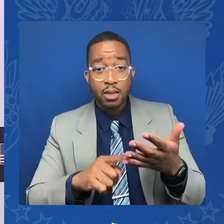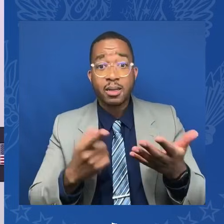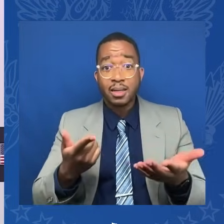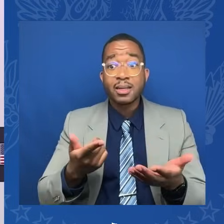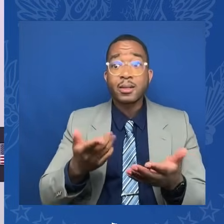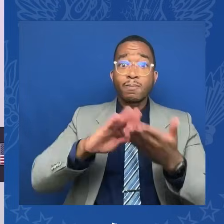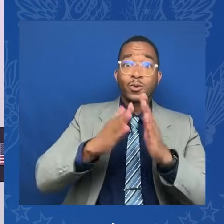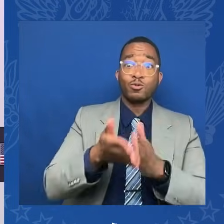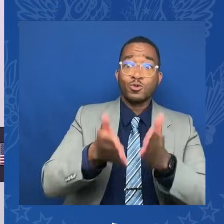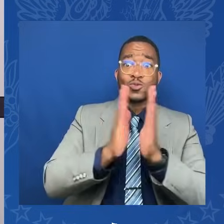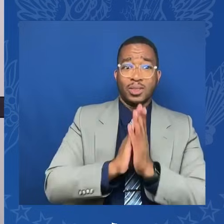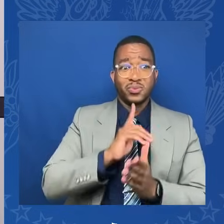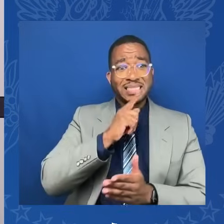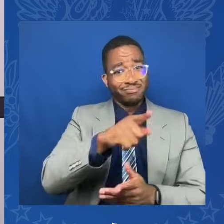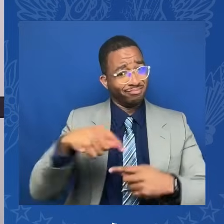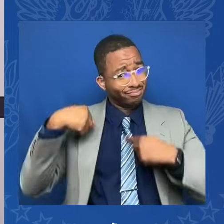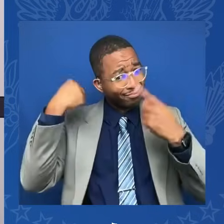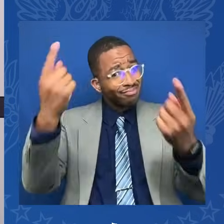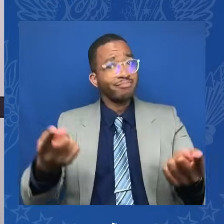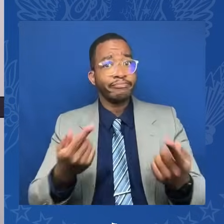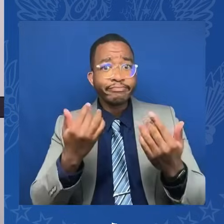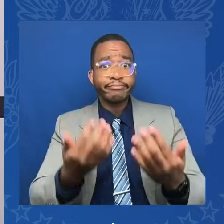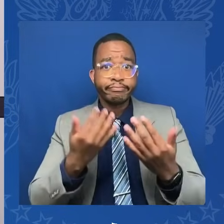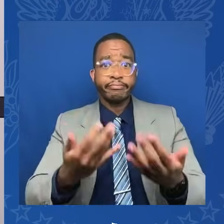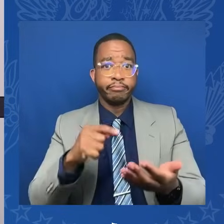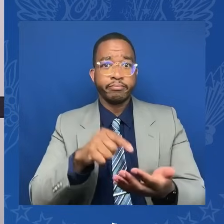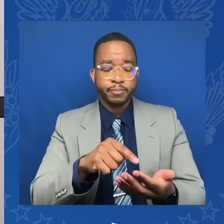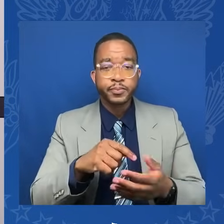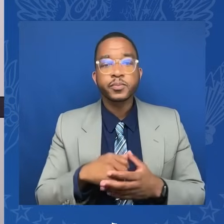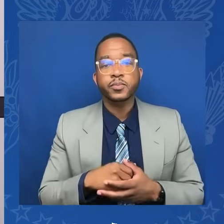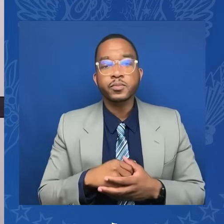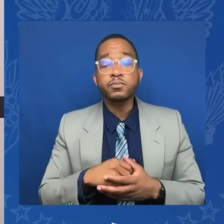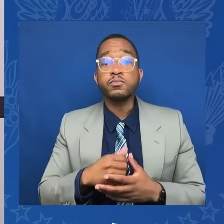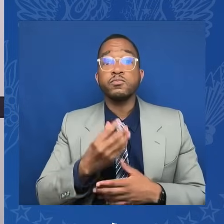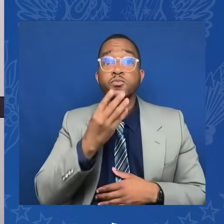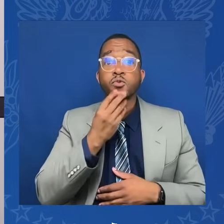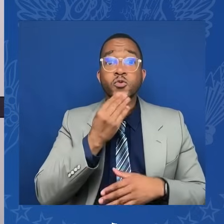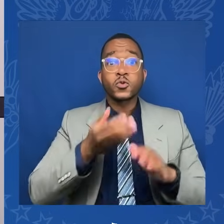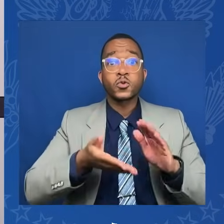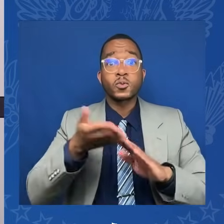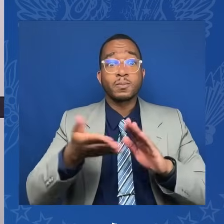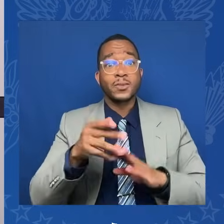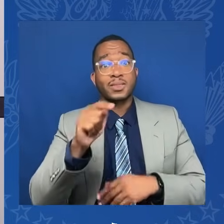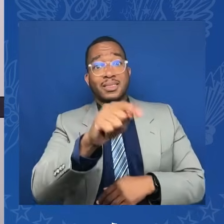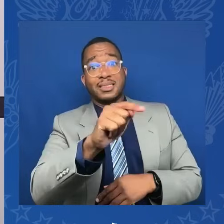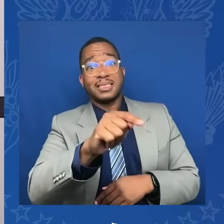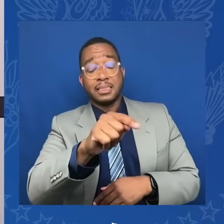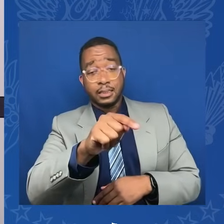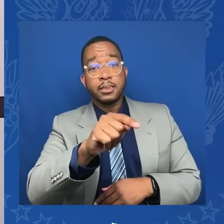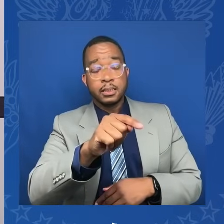Operations -- Israeli operations should stop their -- and the United -- the United Nations Security Council has a role to play.